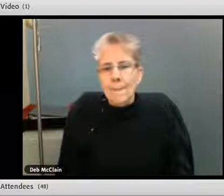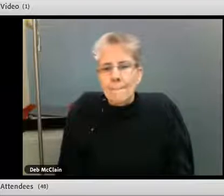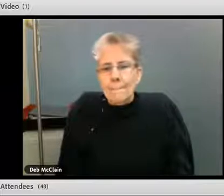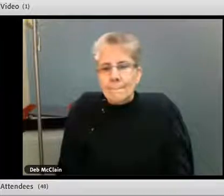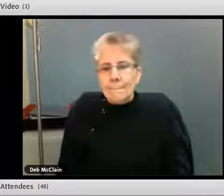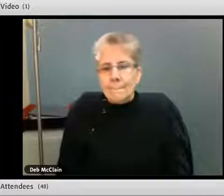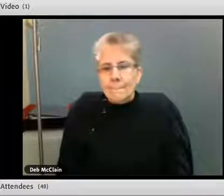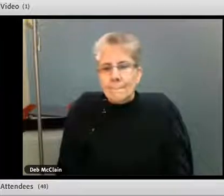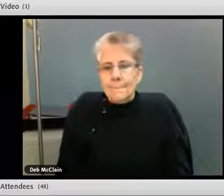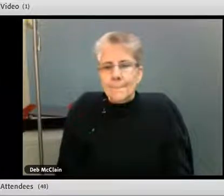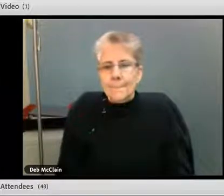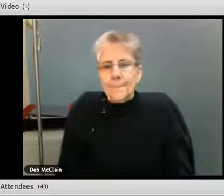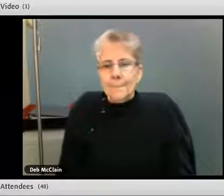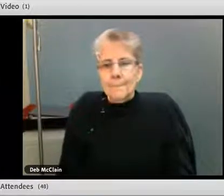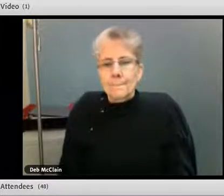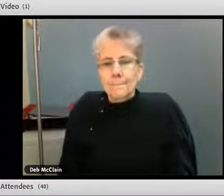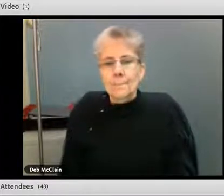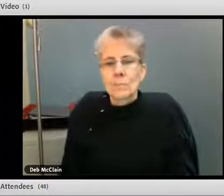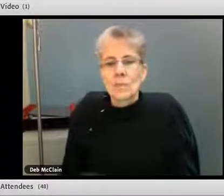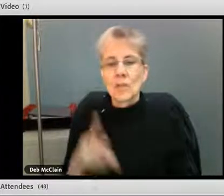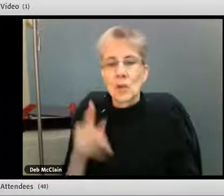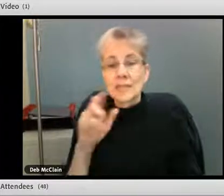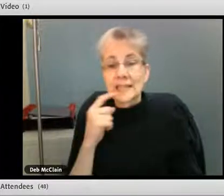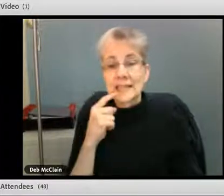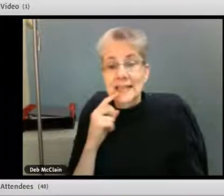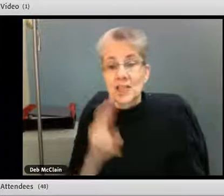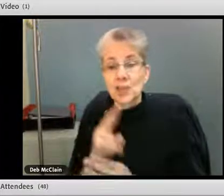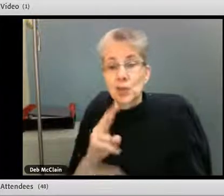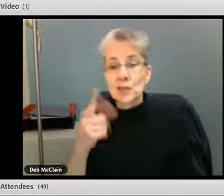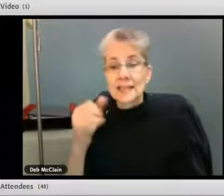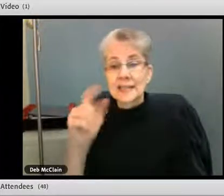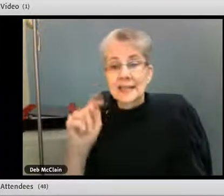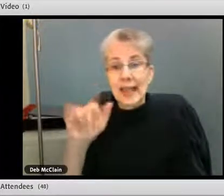Kristen is saying she uses GetPaint.net, which is a free download, as well.